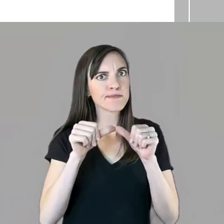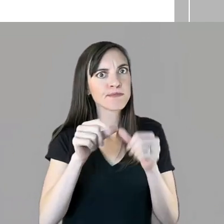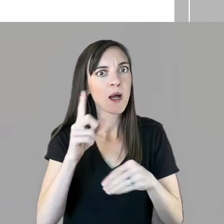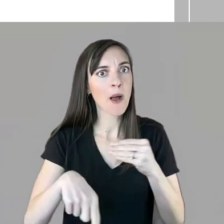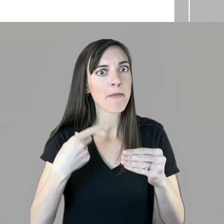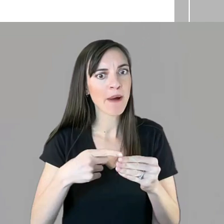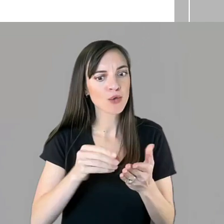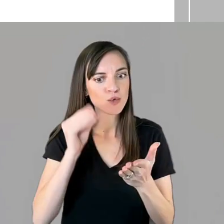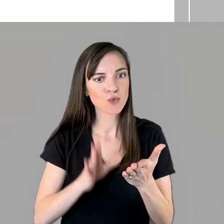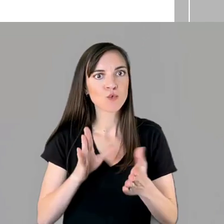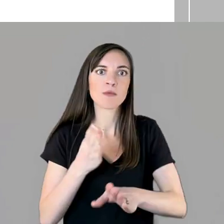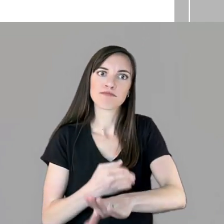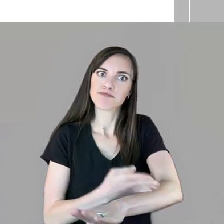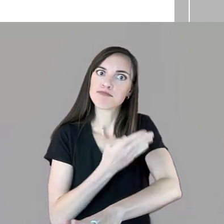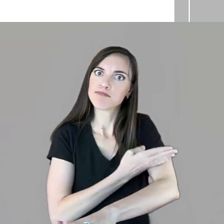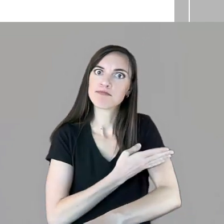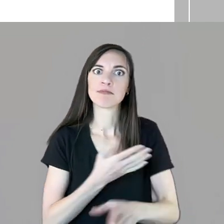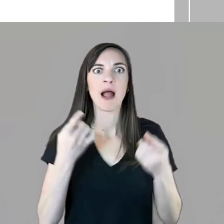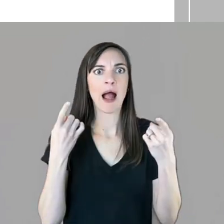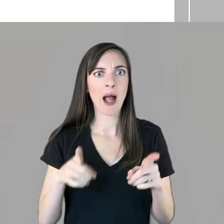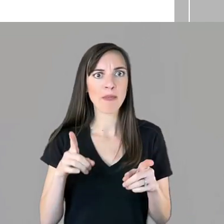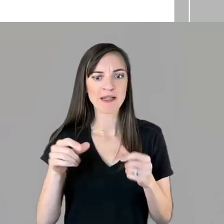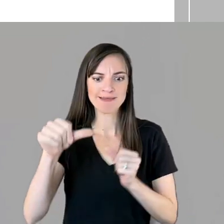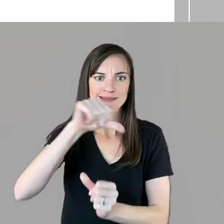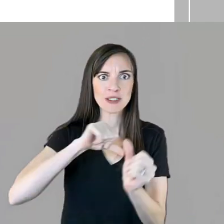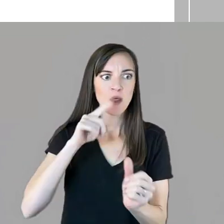Constant conversations about the student’s individual progress and what each other